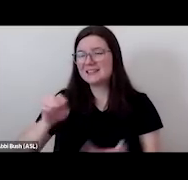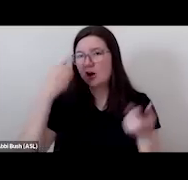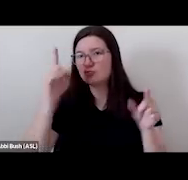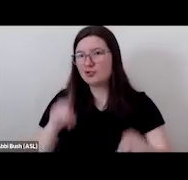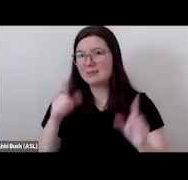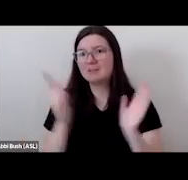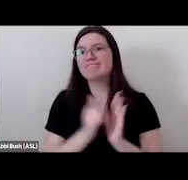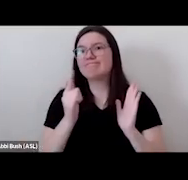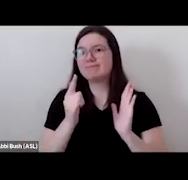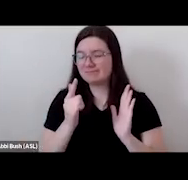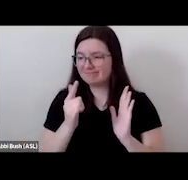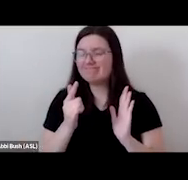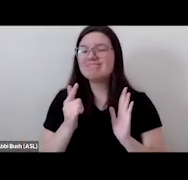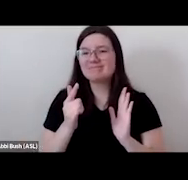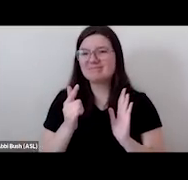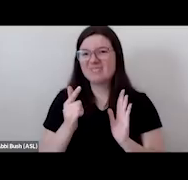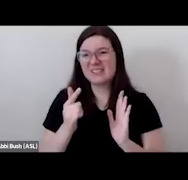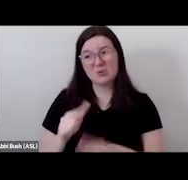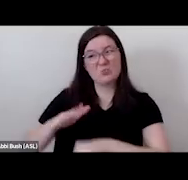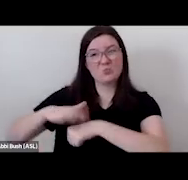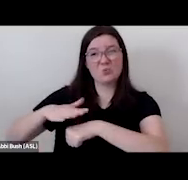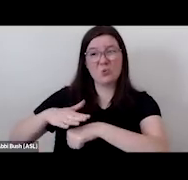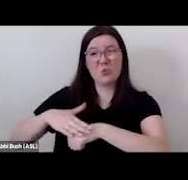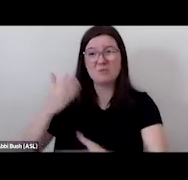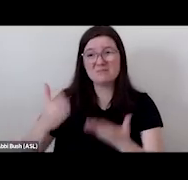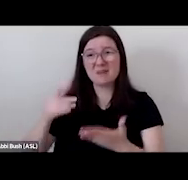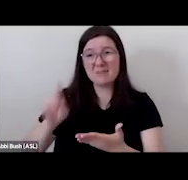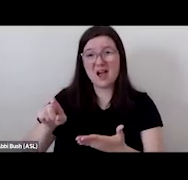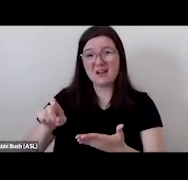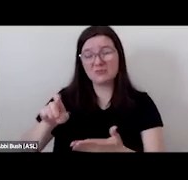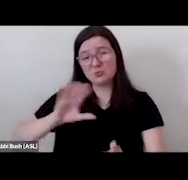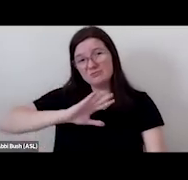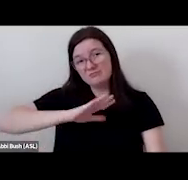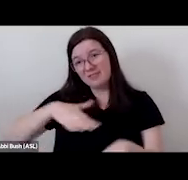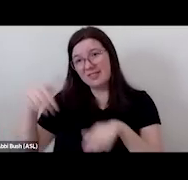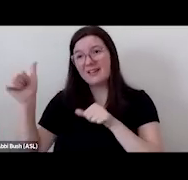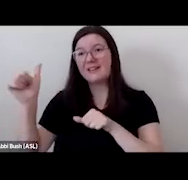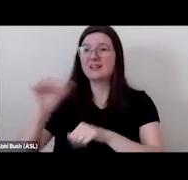The best way to advocate for an agreement in court is just to show them that you're trying, show them